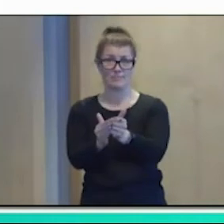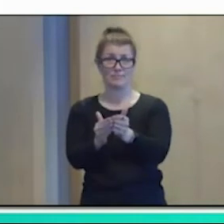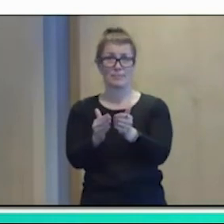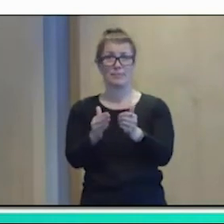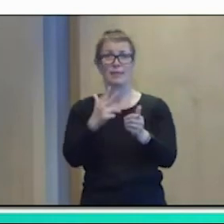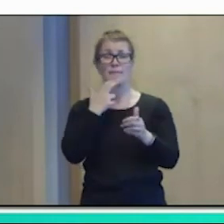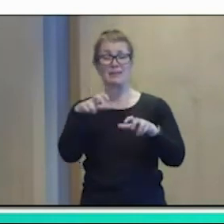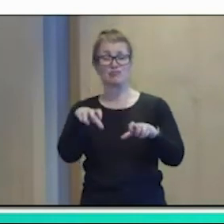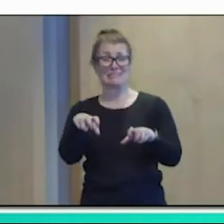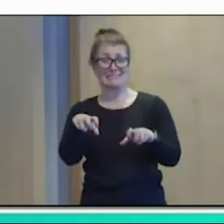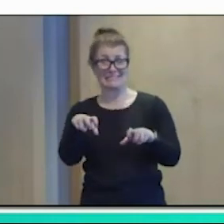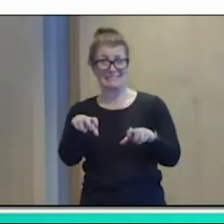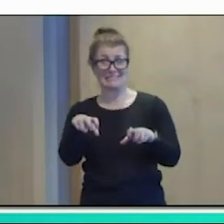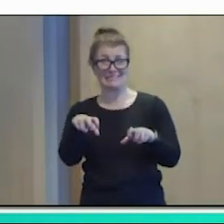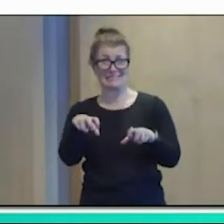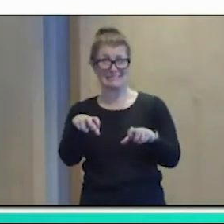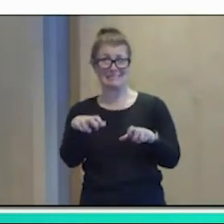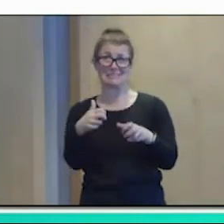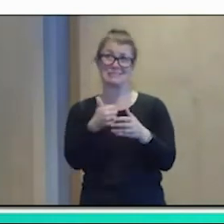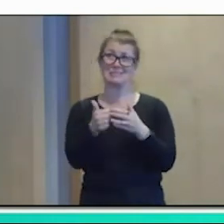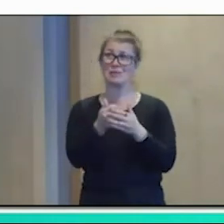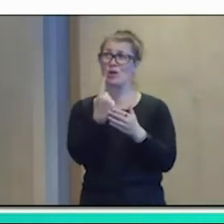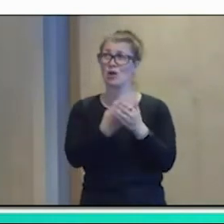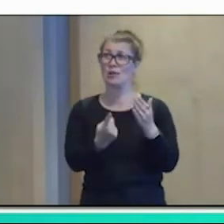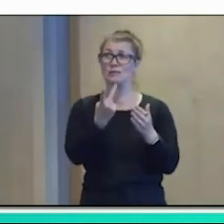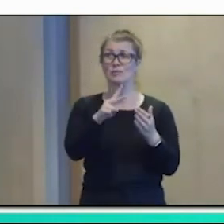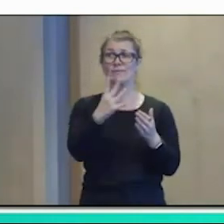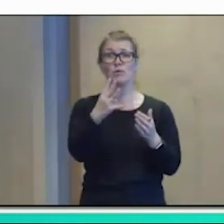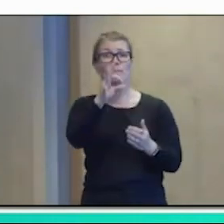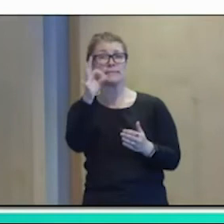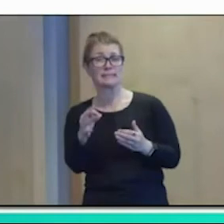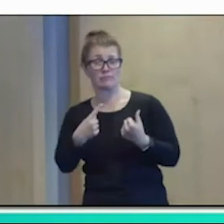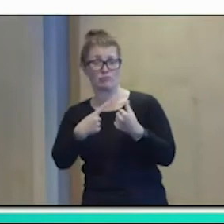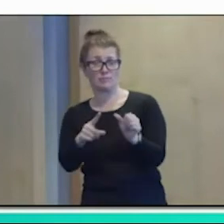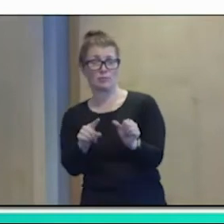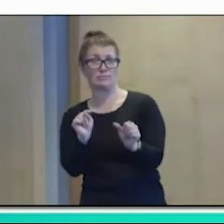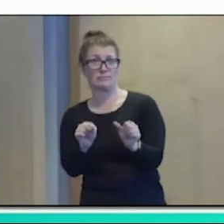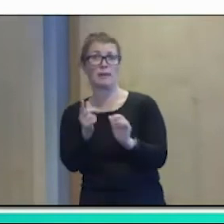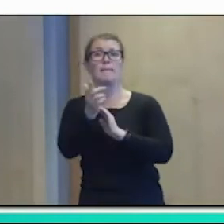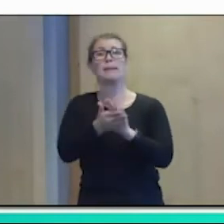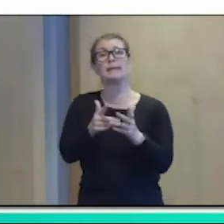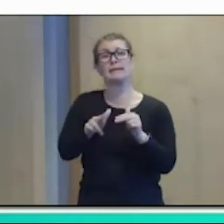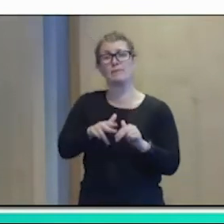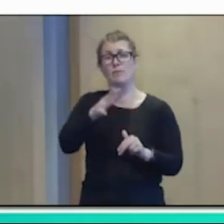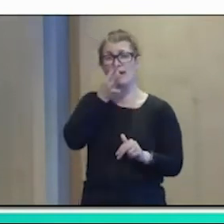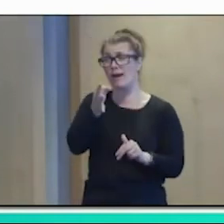typically there's only a 24% response rate. That means if we ask customers to do something